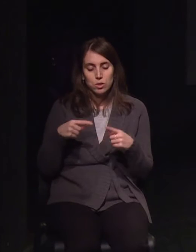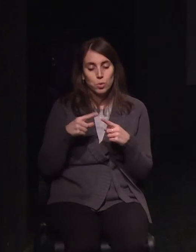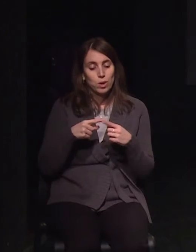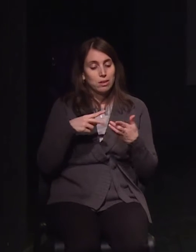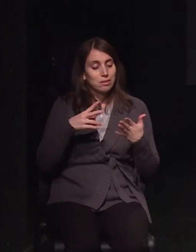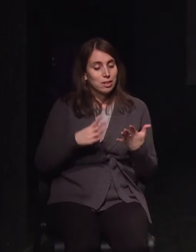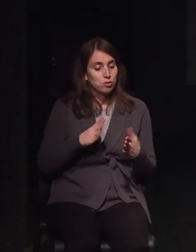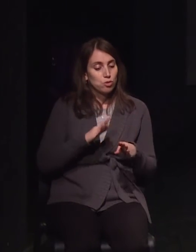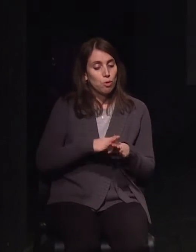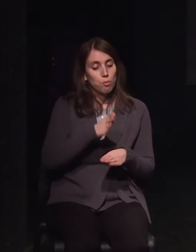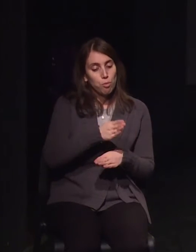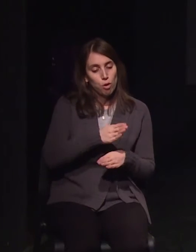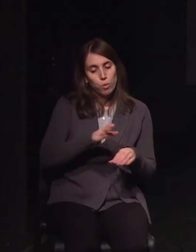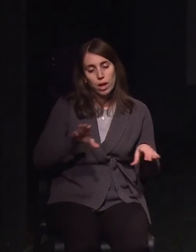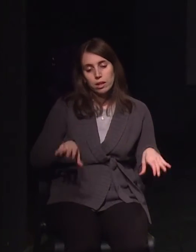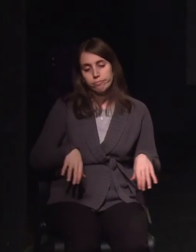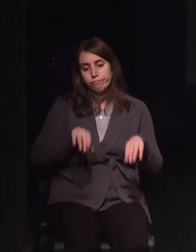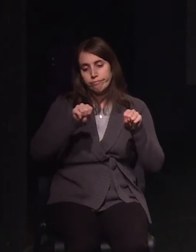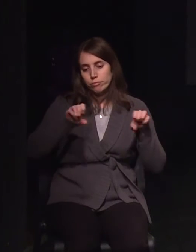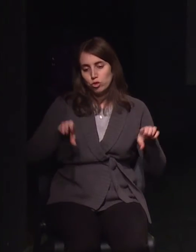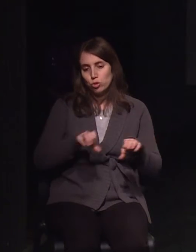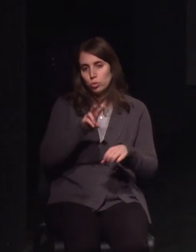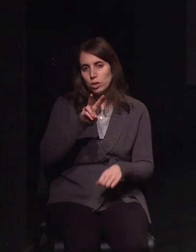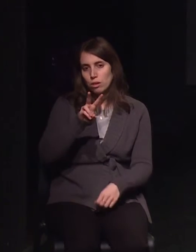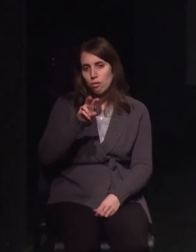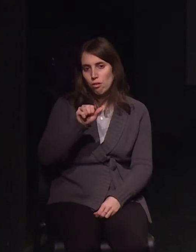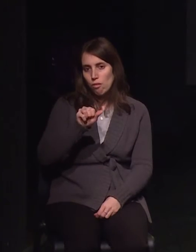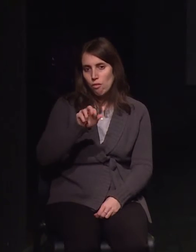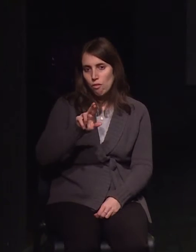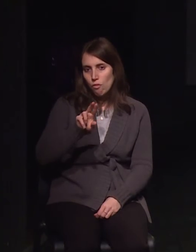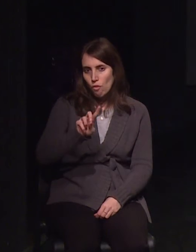they were doing Vaudeville, trying to make a ballet in this room, they were working with